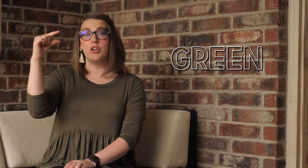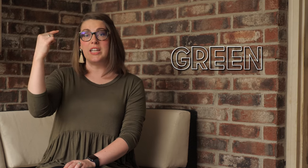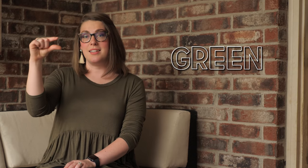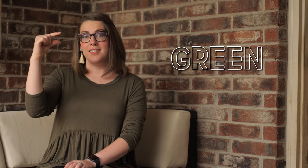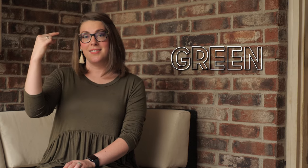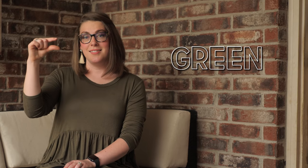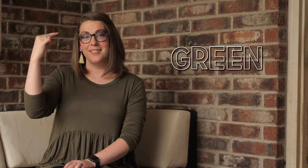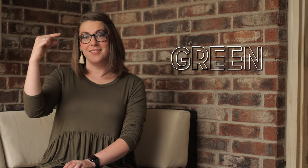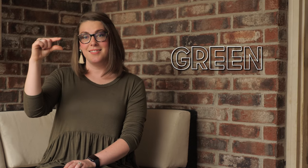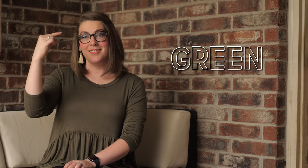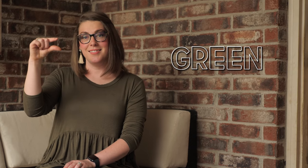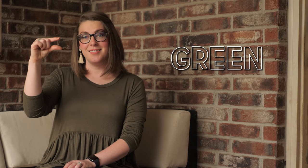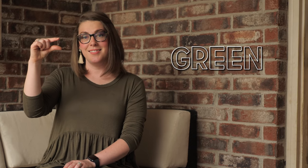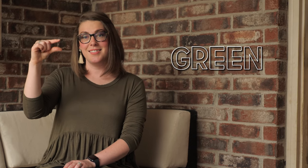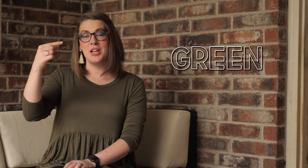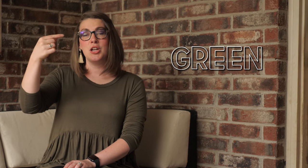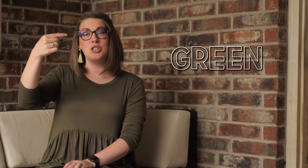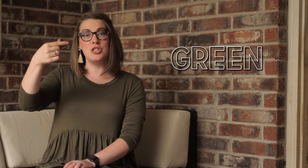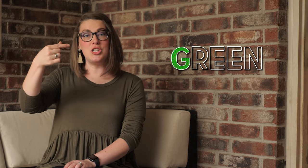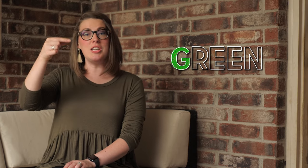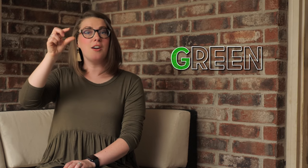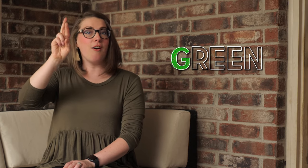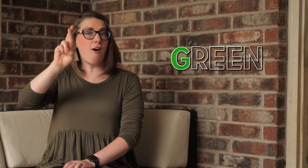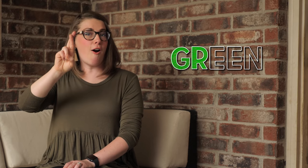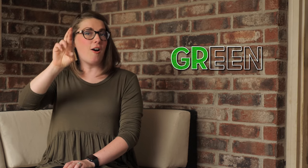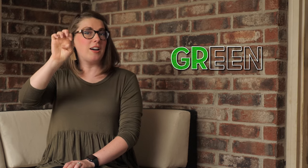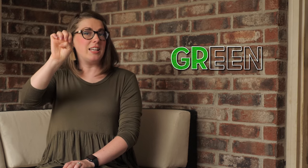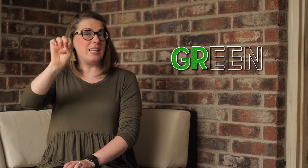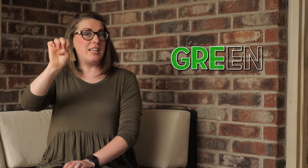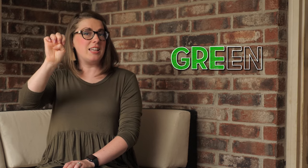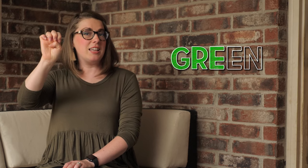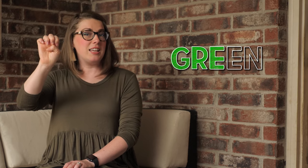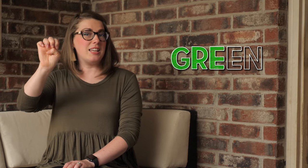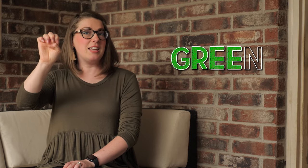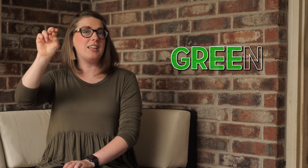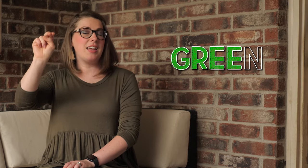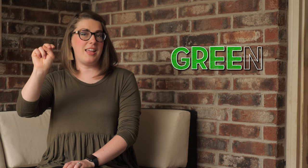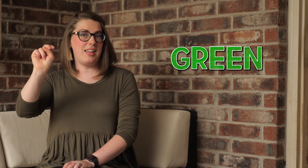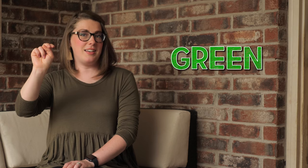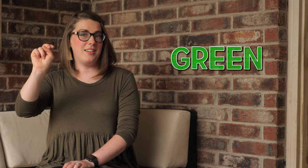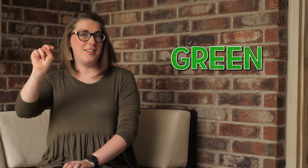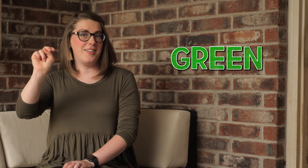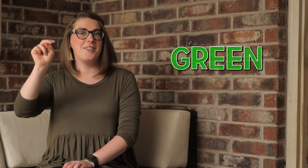Green G R E E N